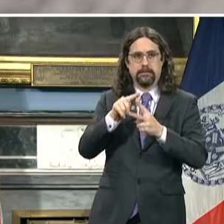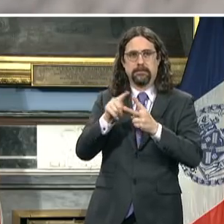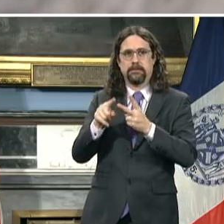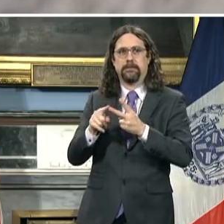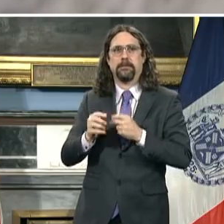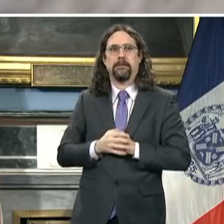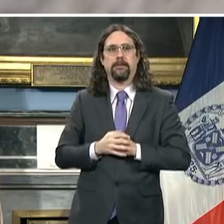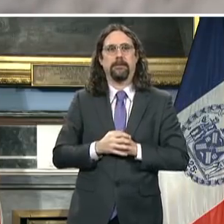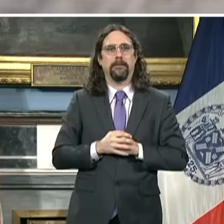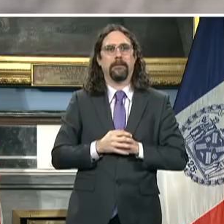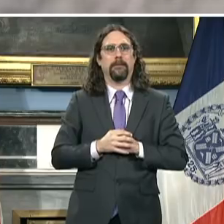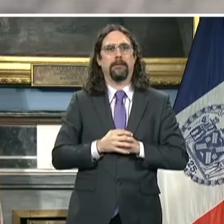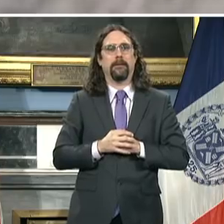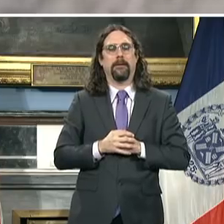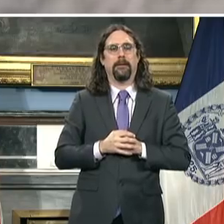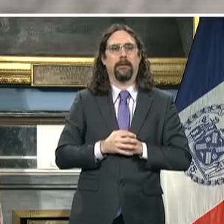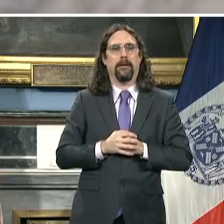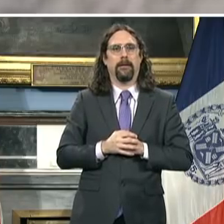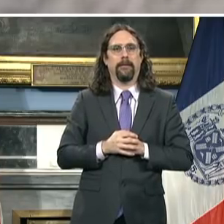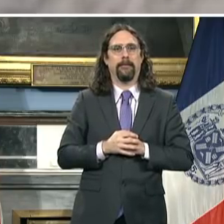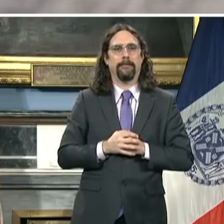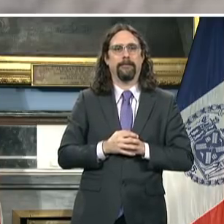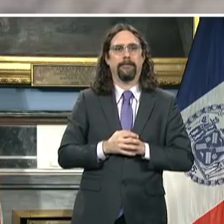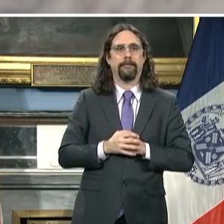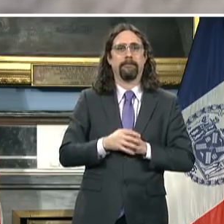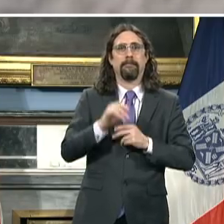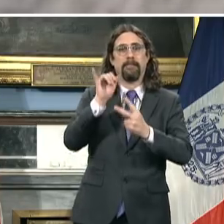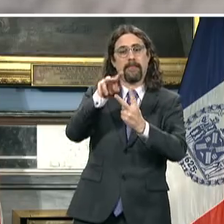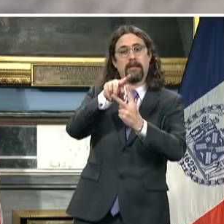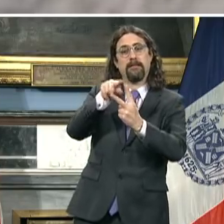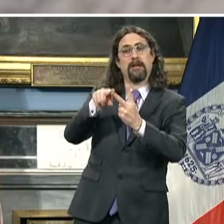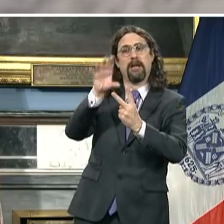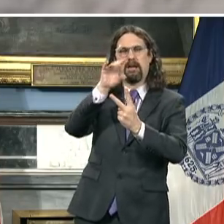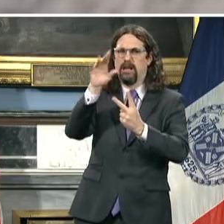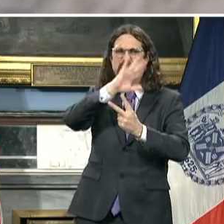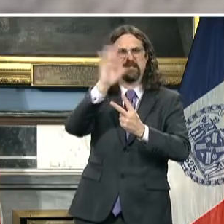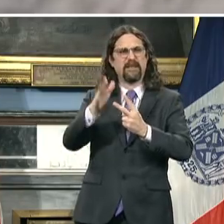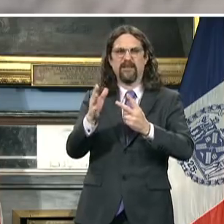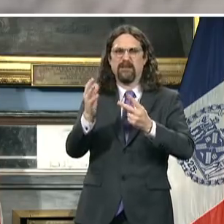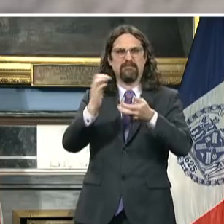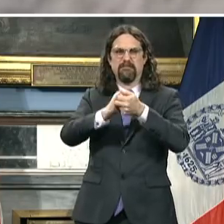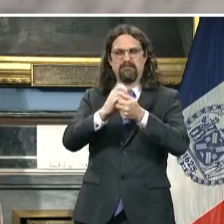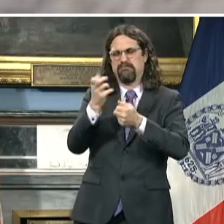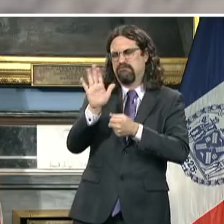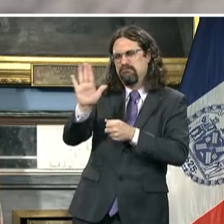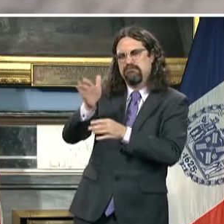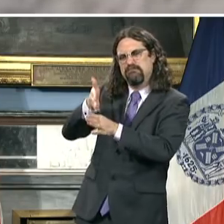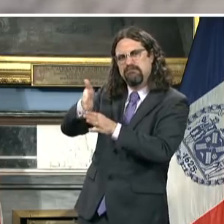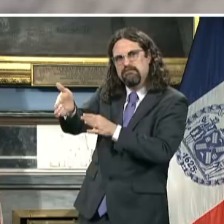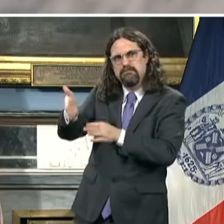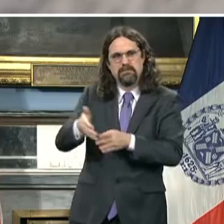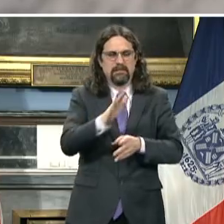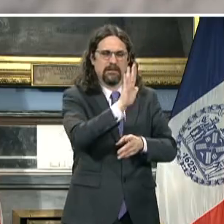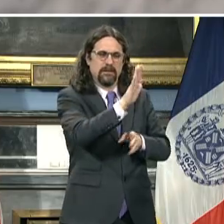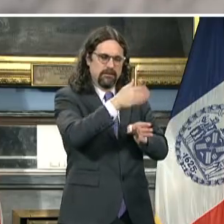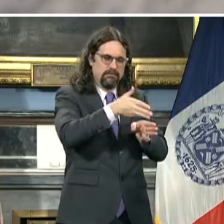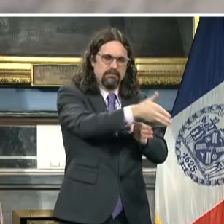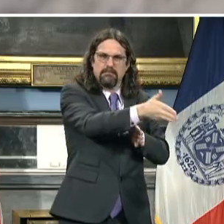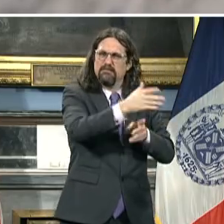FOCUSES ON MAKING GEAR FOR THE U.S. MILAITR Y. TWO COMPANIES THAT STARTED OUT WITH VREY DIFFERENT